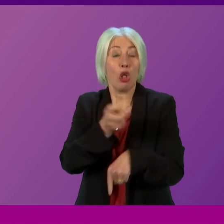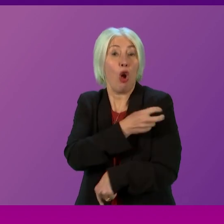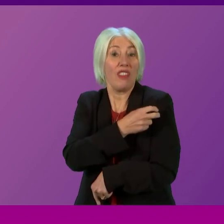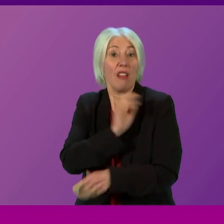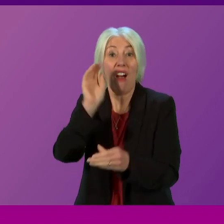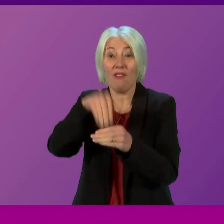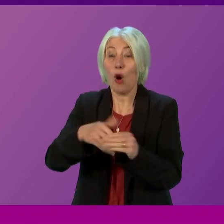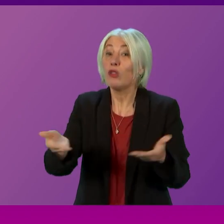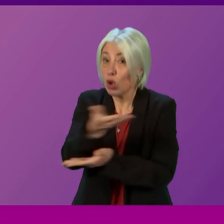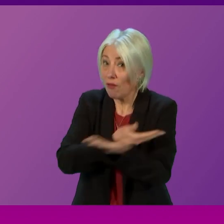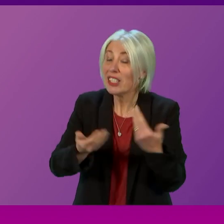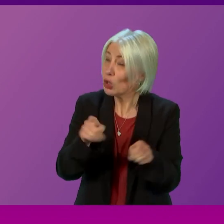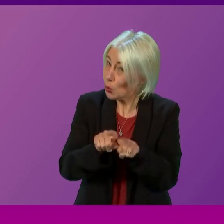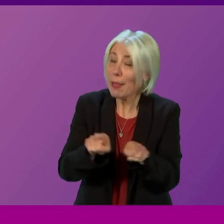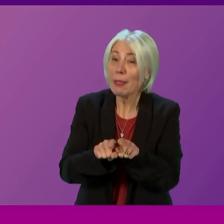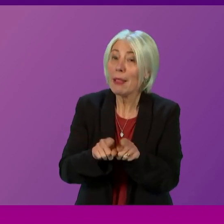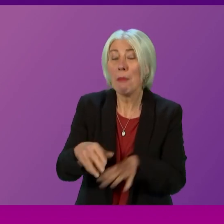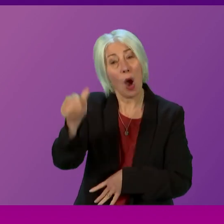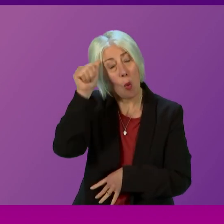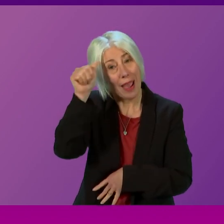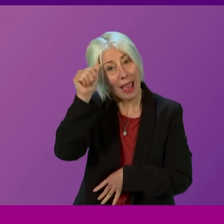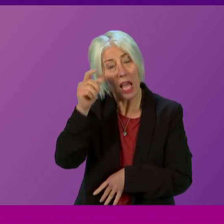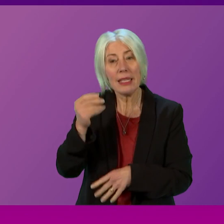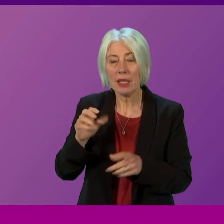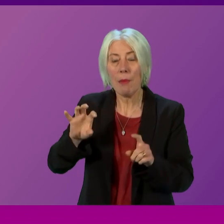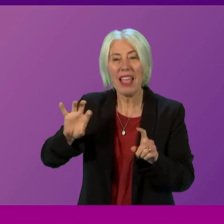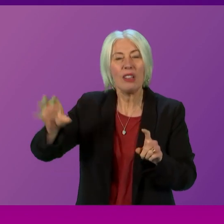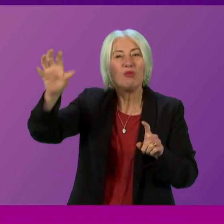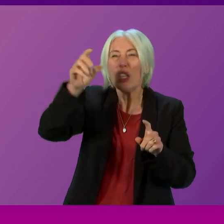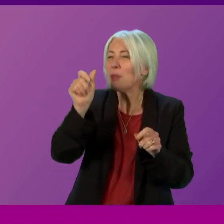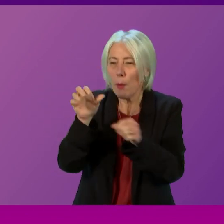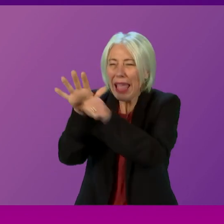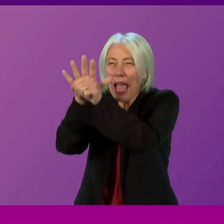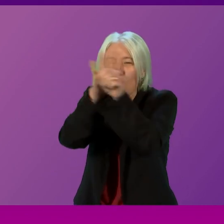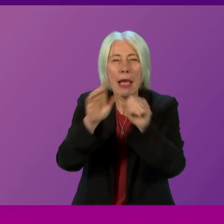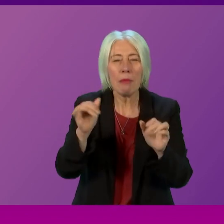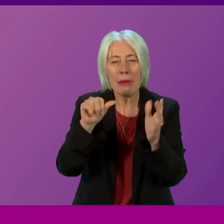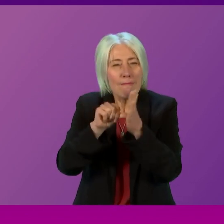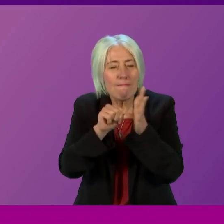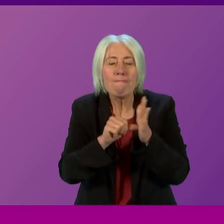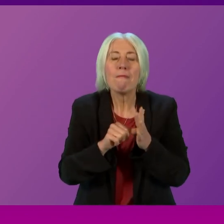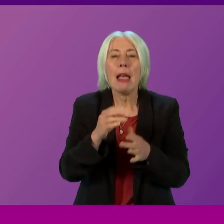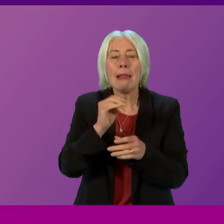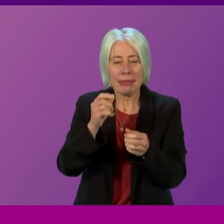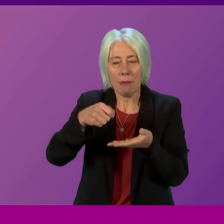We are, of course, aware of some localised supply problems with penicillin and amoxicillin liquid